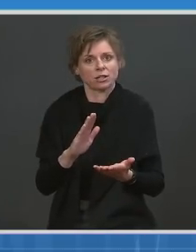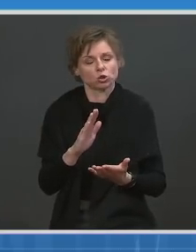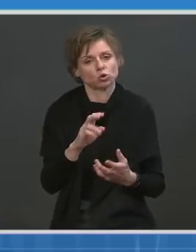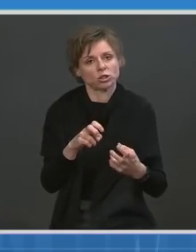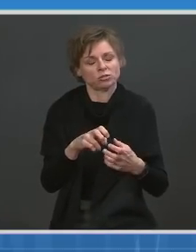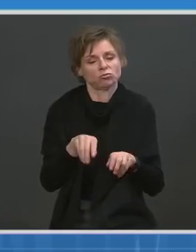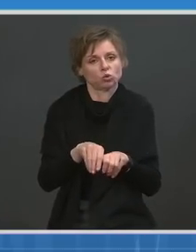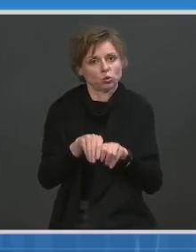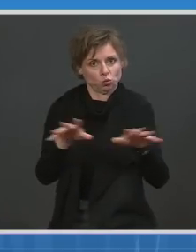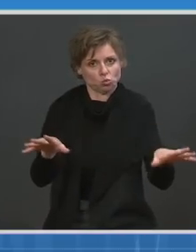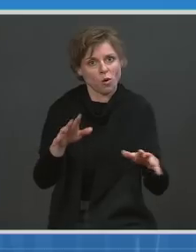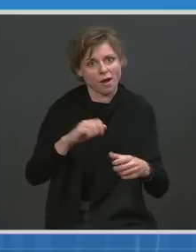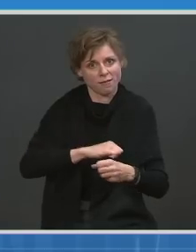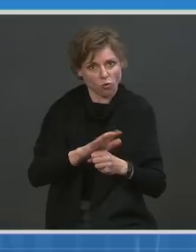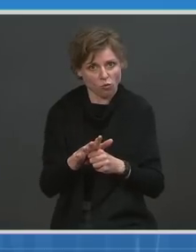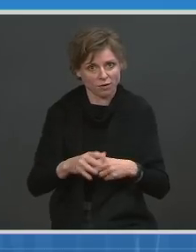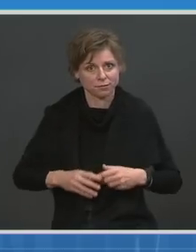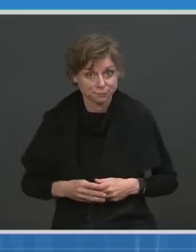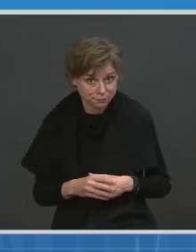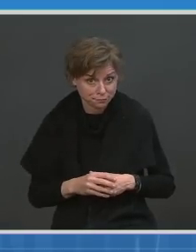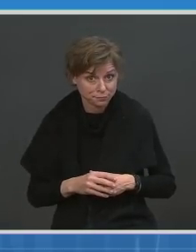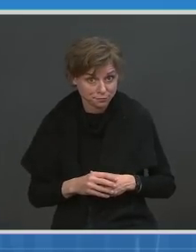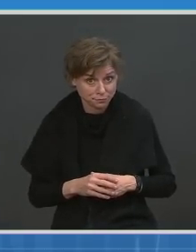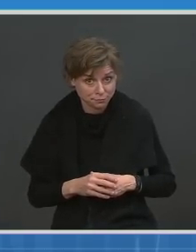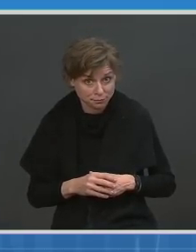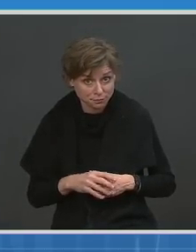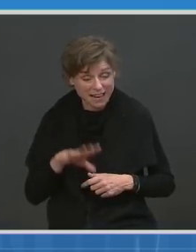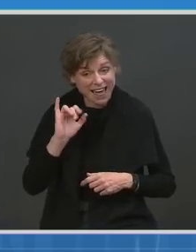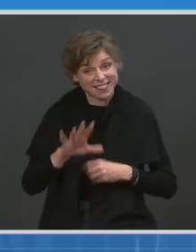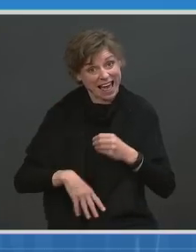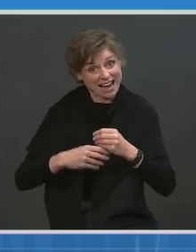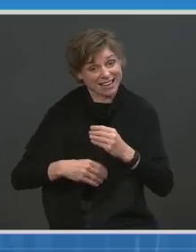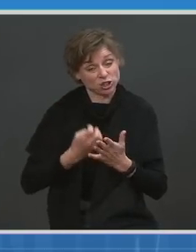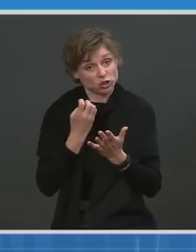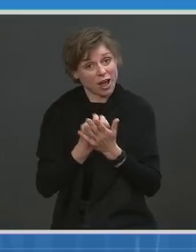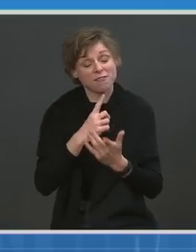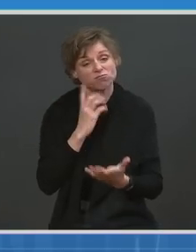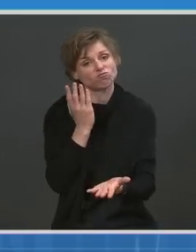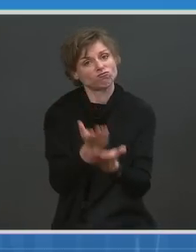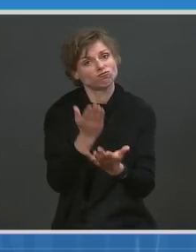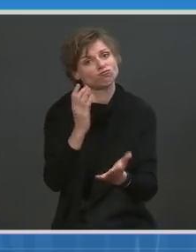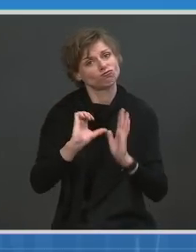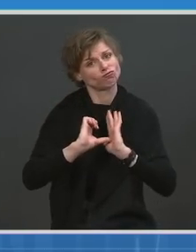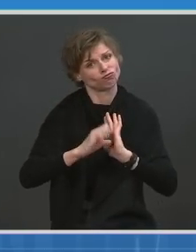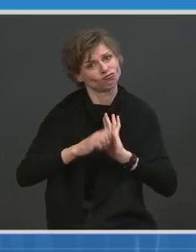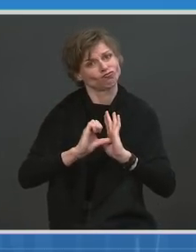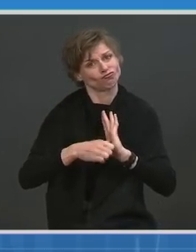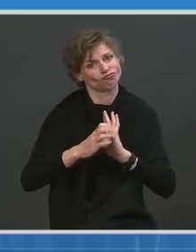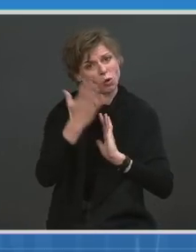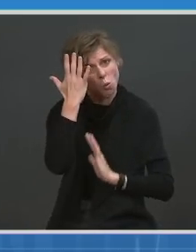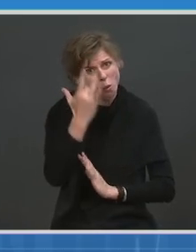This additional evidence continues to underscore why it is so important for schools to use layered prevention strategies